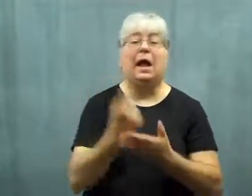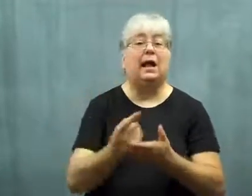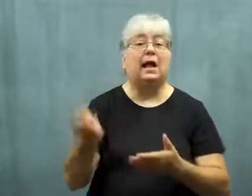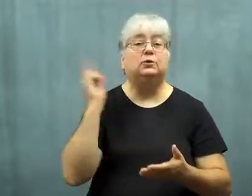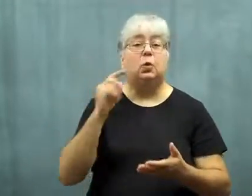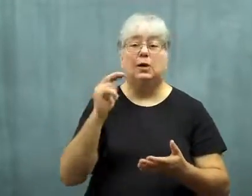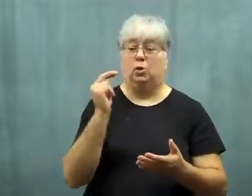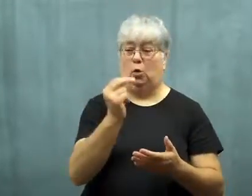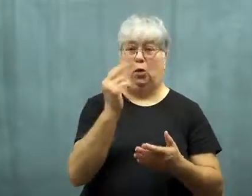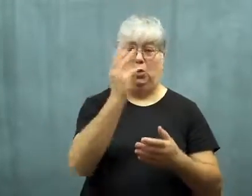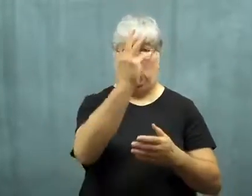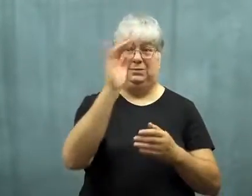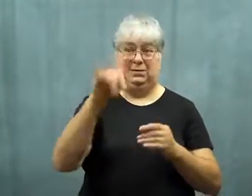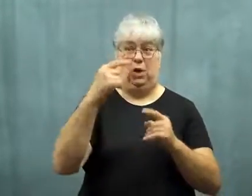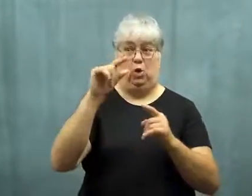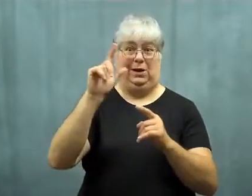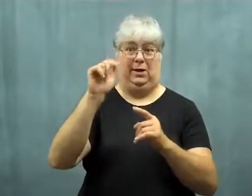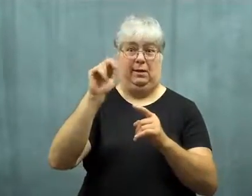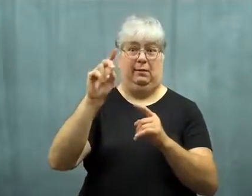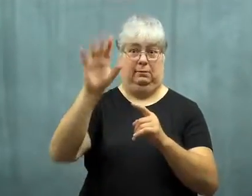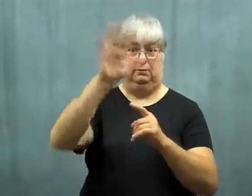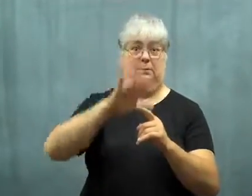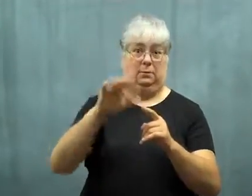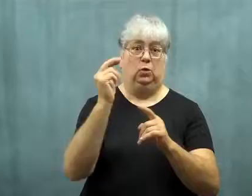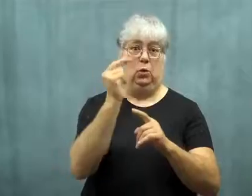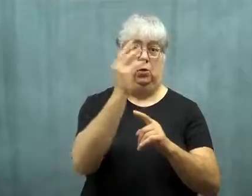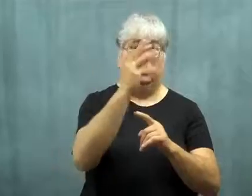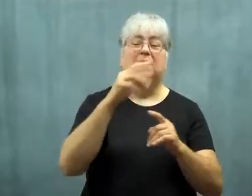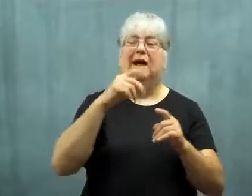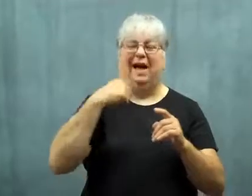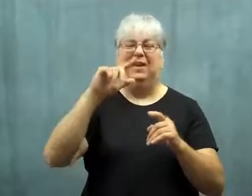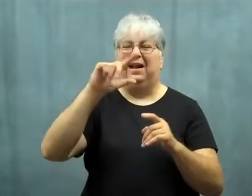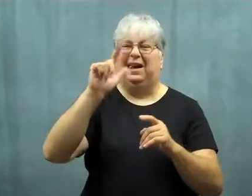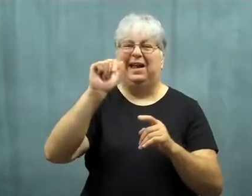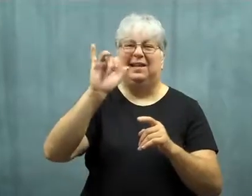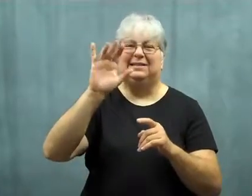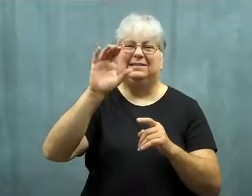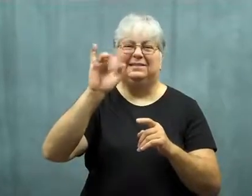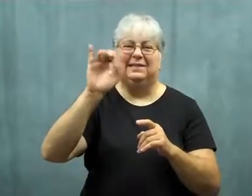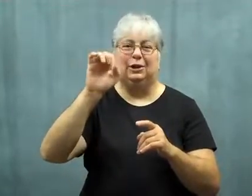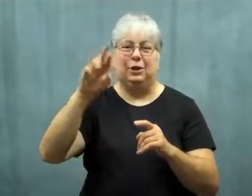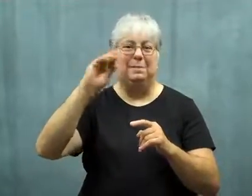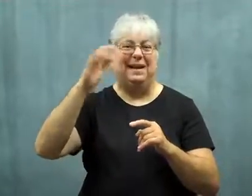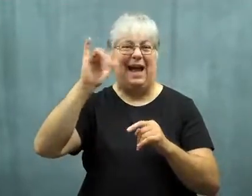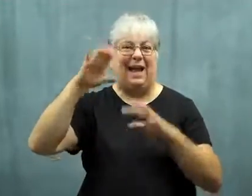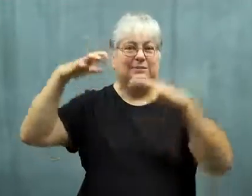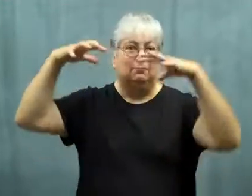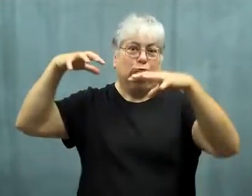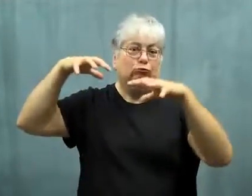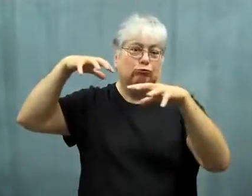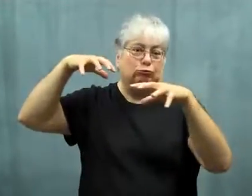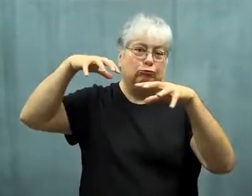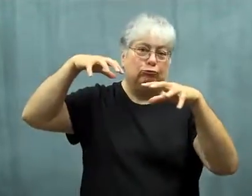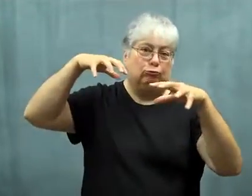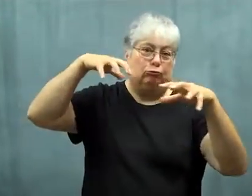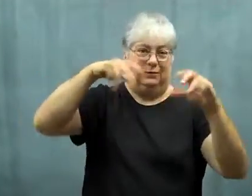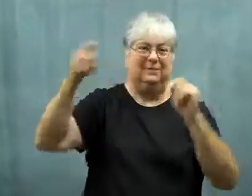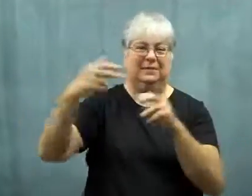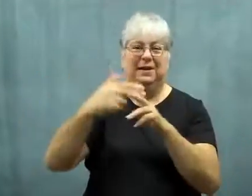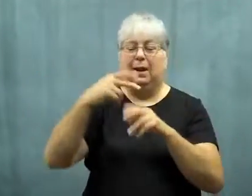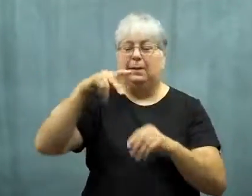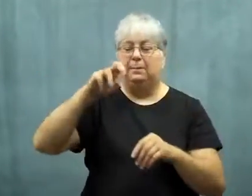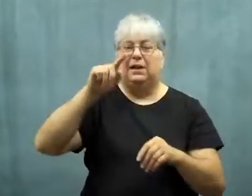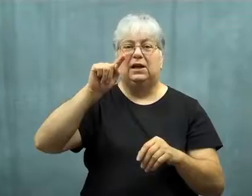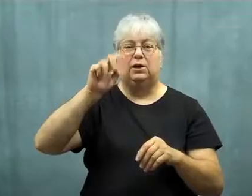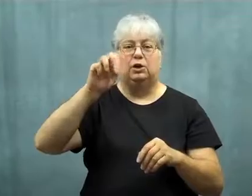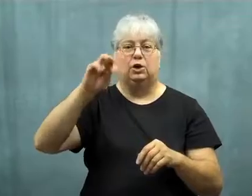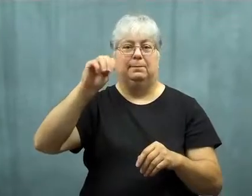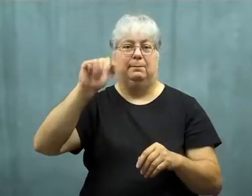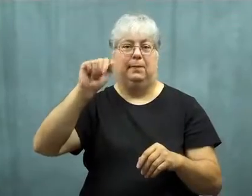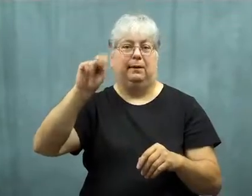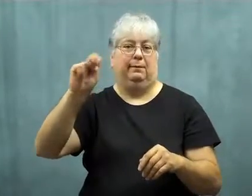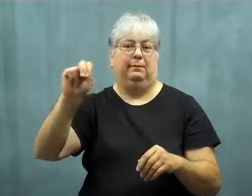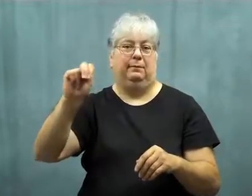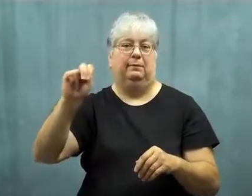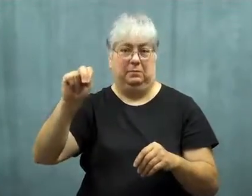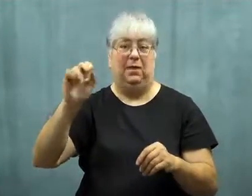Last week, in northwest Greenland, the Petermann glacier